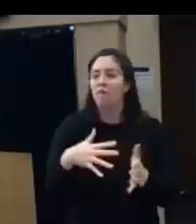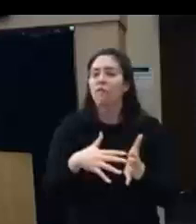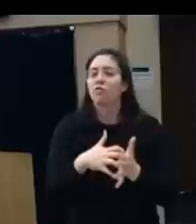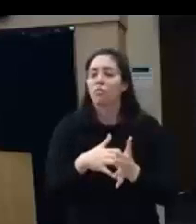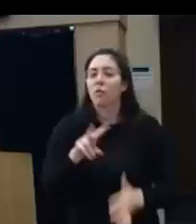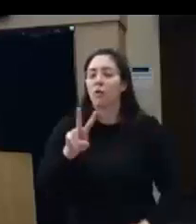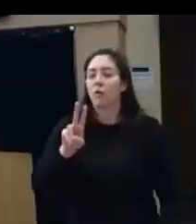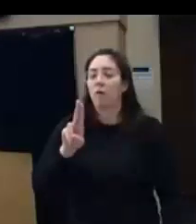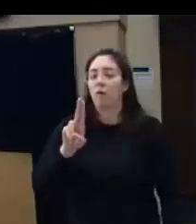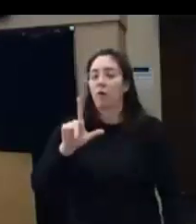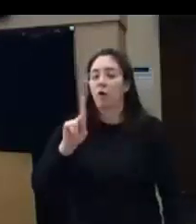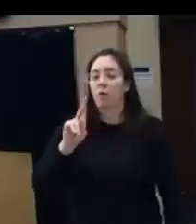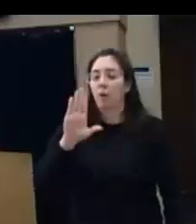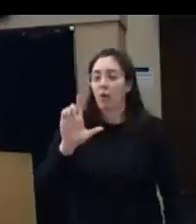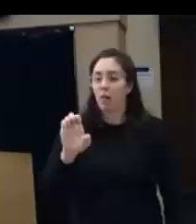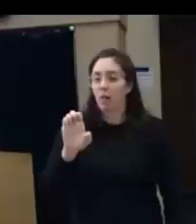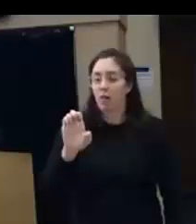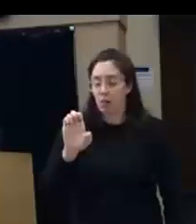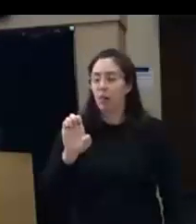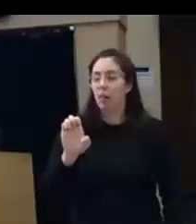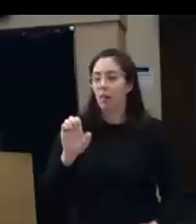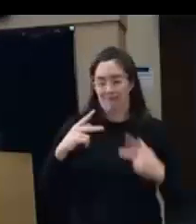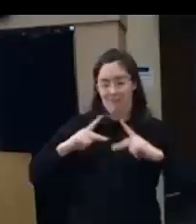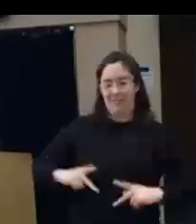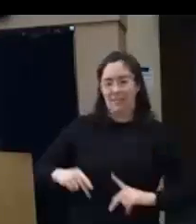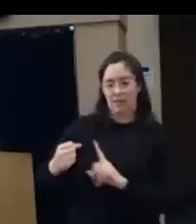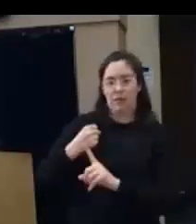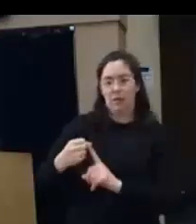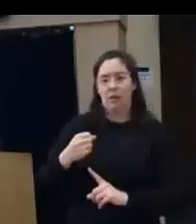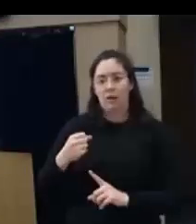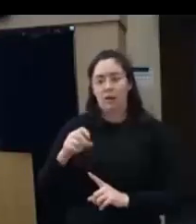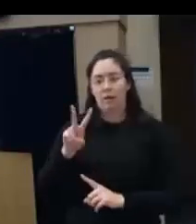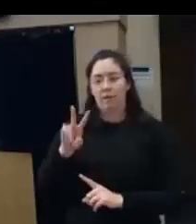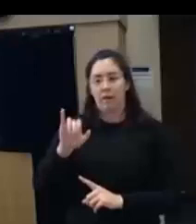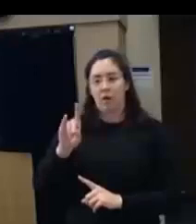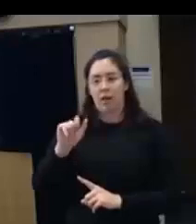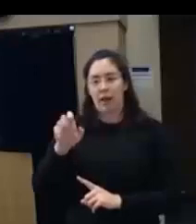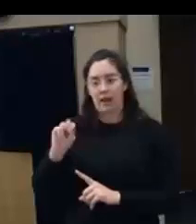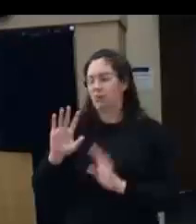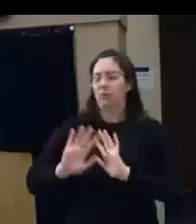being physically violated so getting a history of those I think is really really important and then